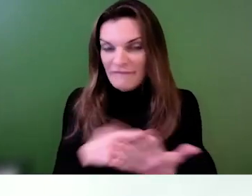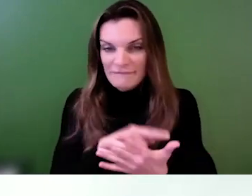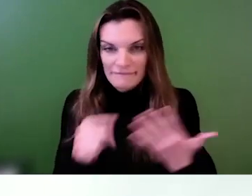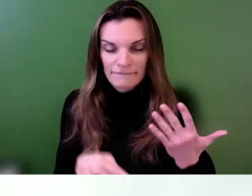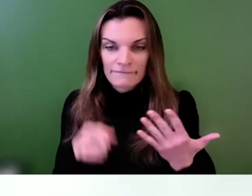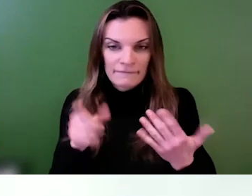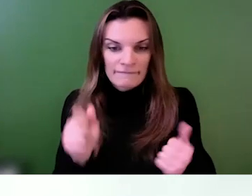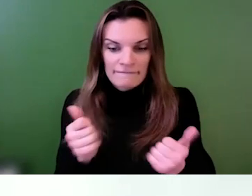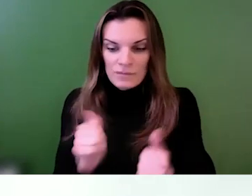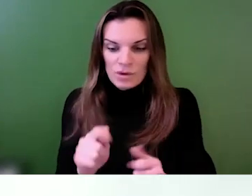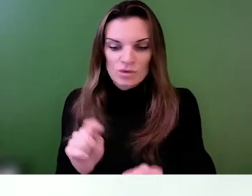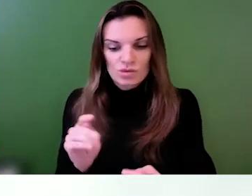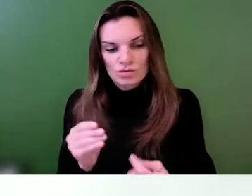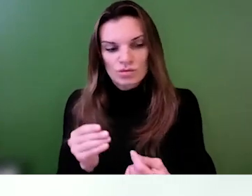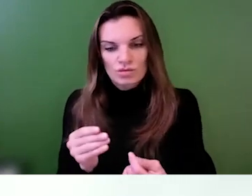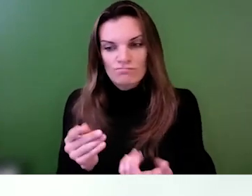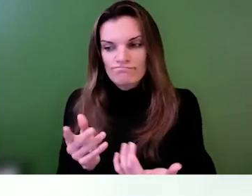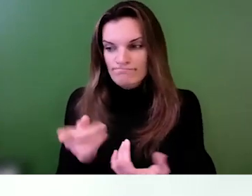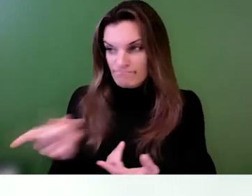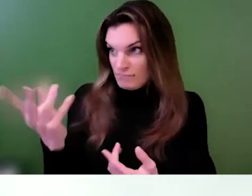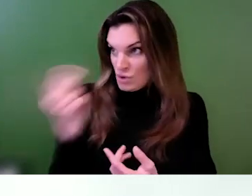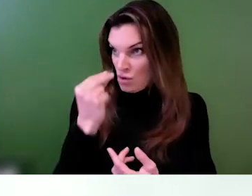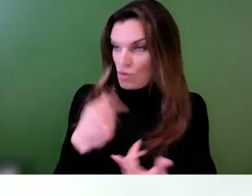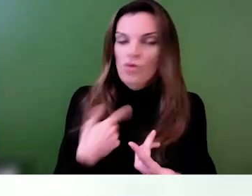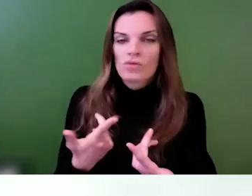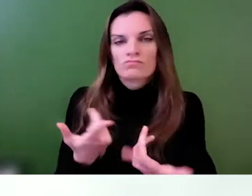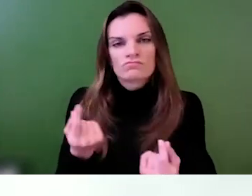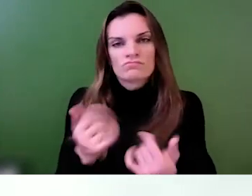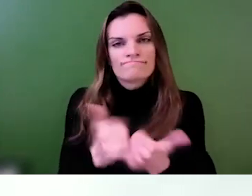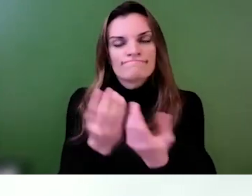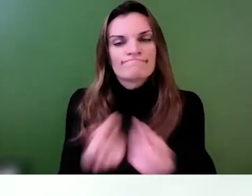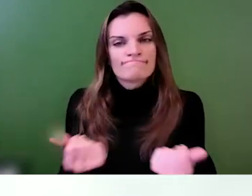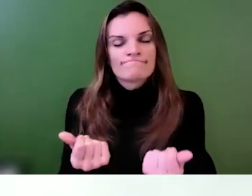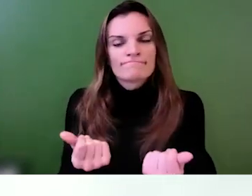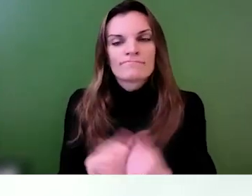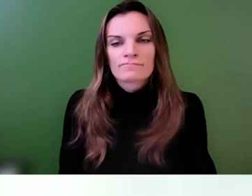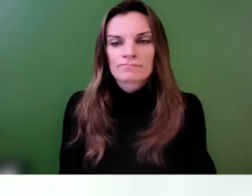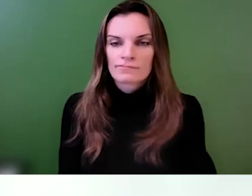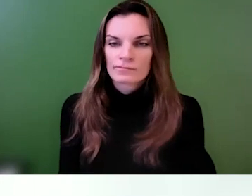resolve denials of their access to things if those denials do come up.